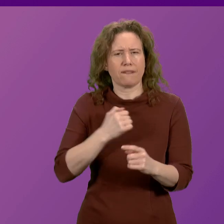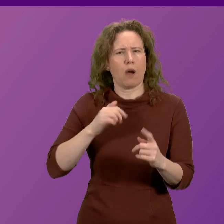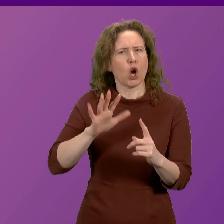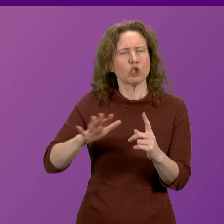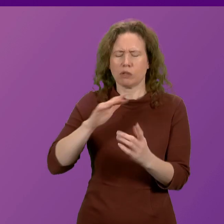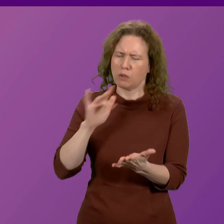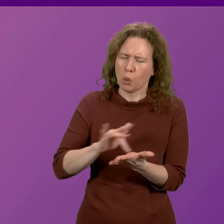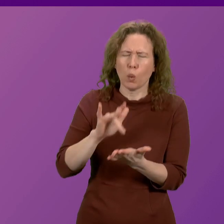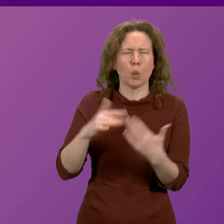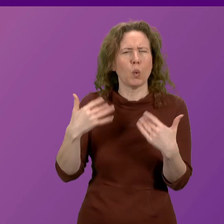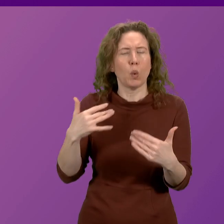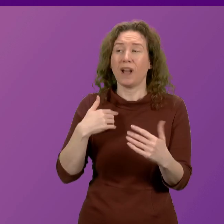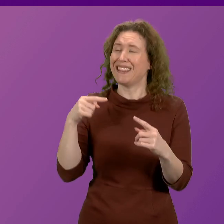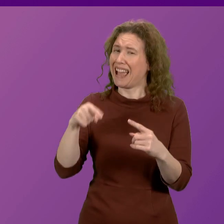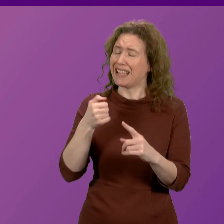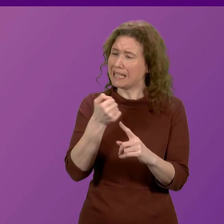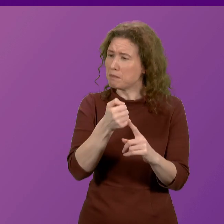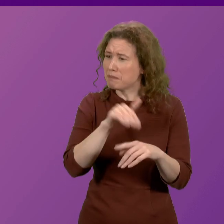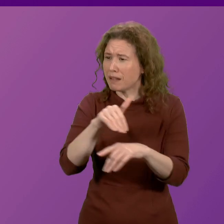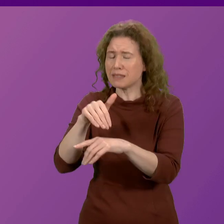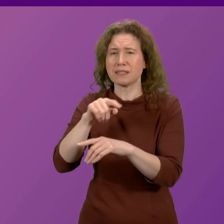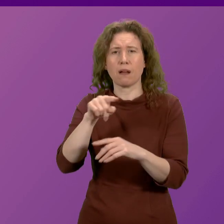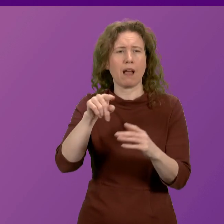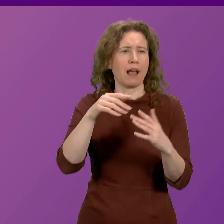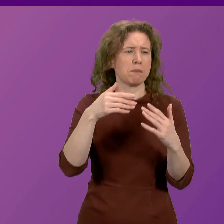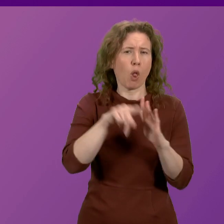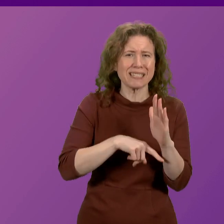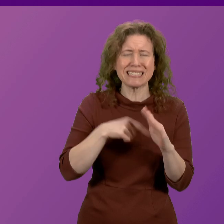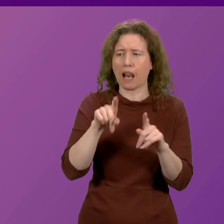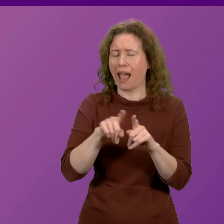cross-policy impact, including in health and wellbeing. I warmly welcome the fact that the